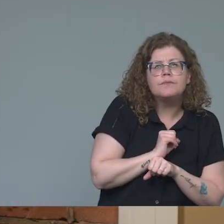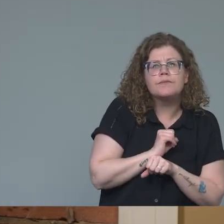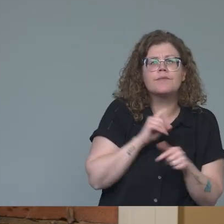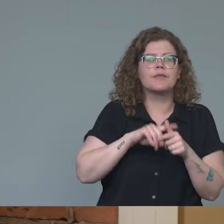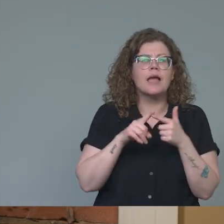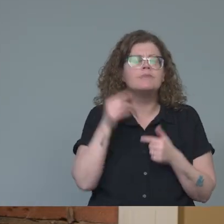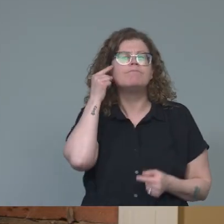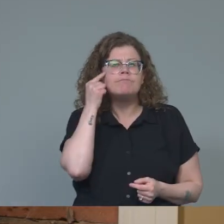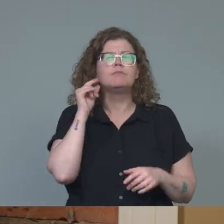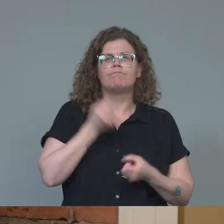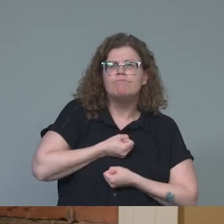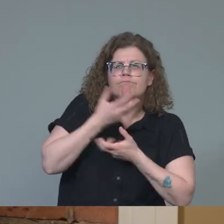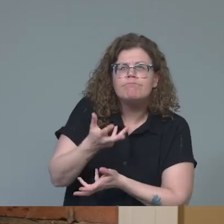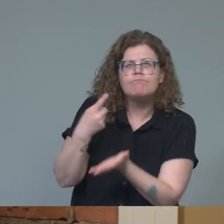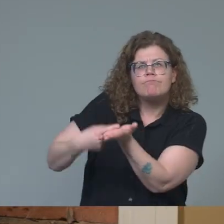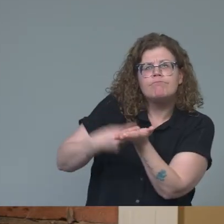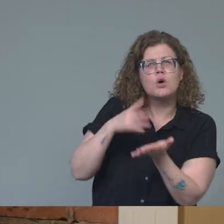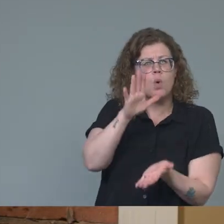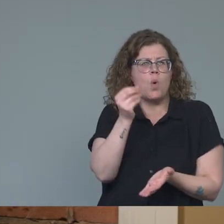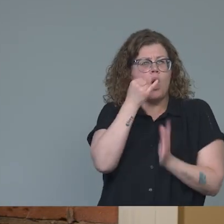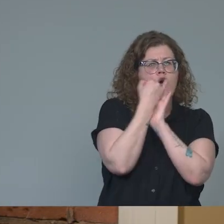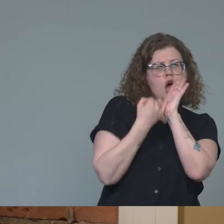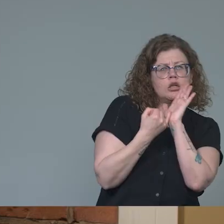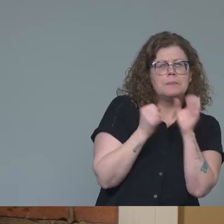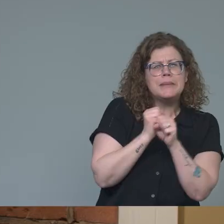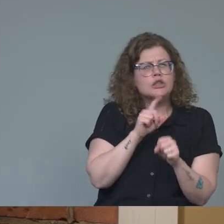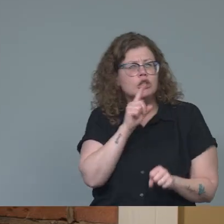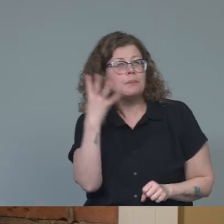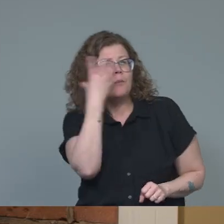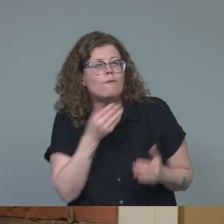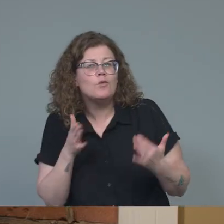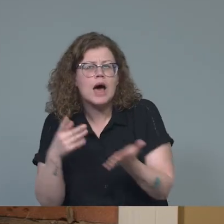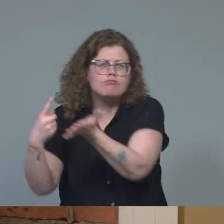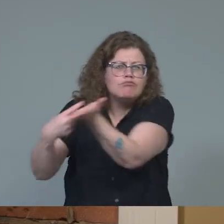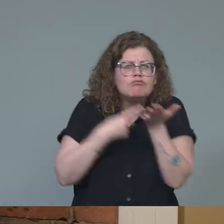that the community is engaged meaningfully, which is great, often that means that you get